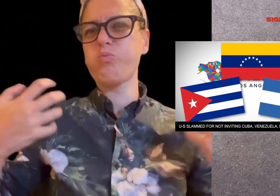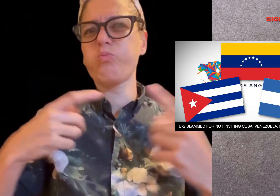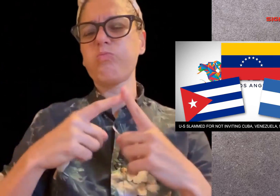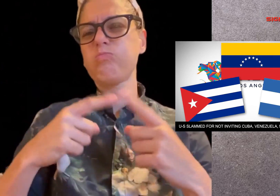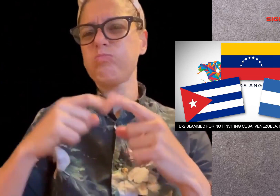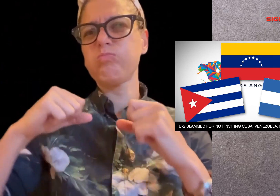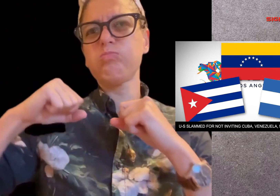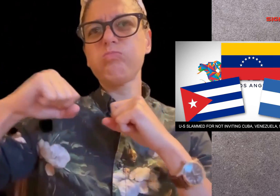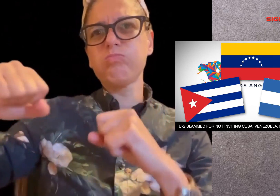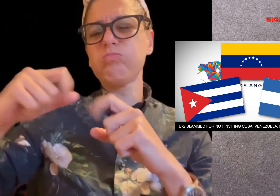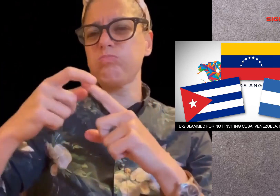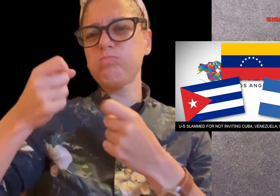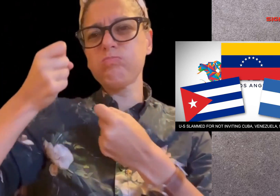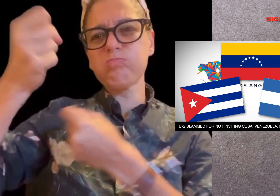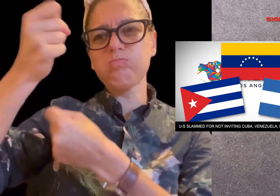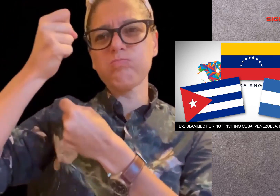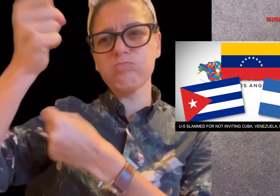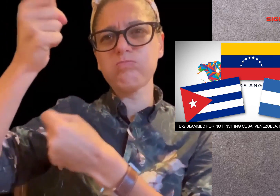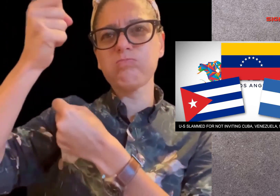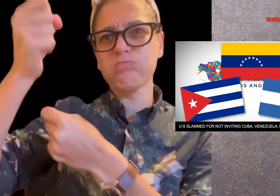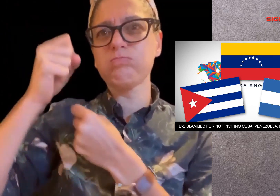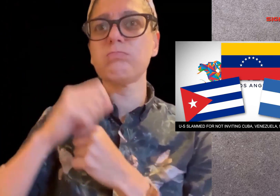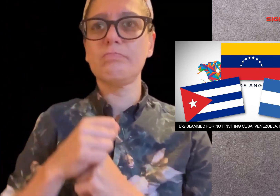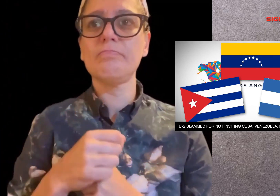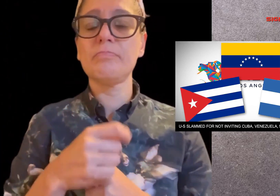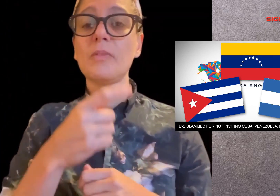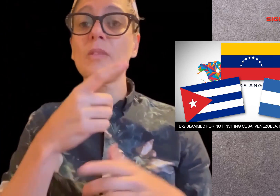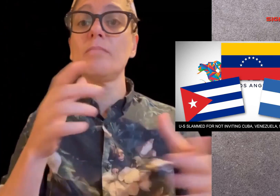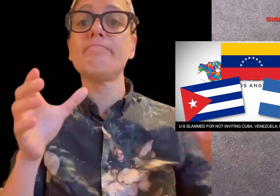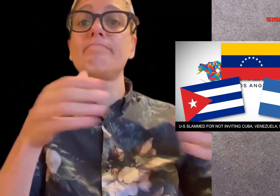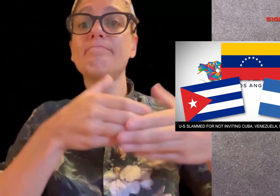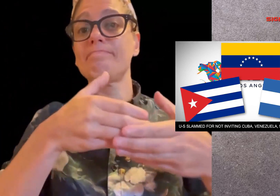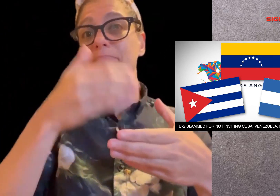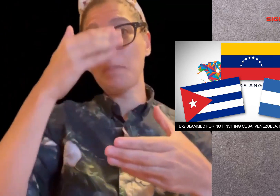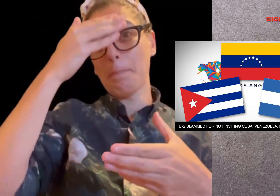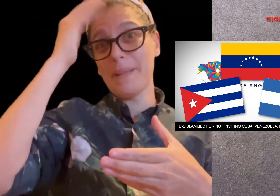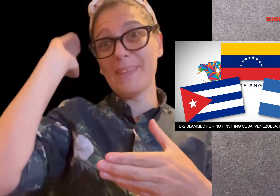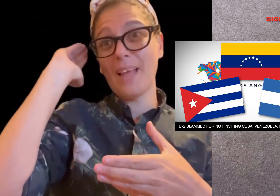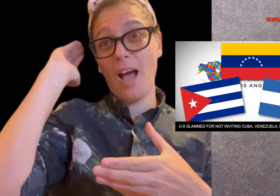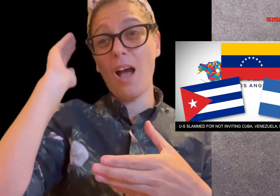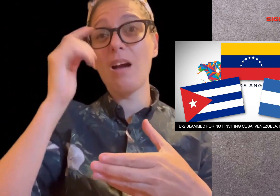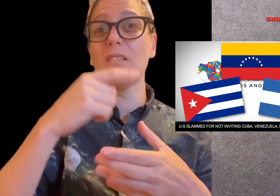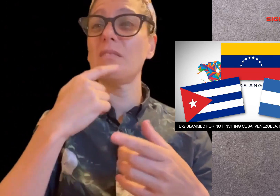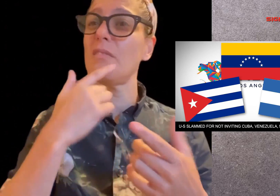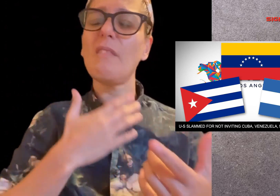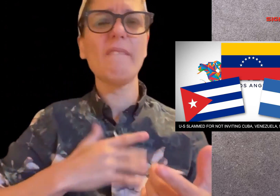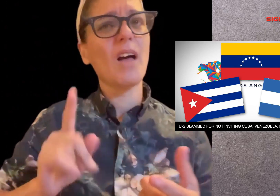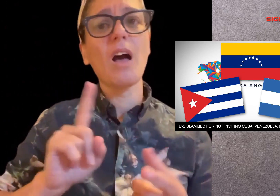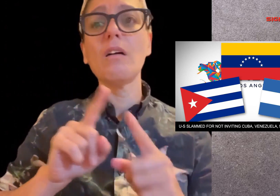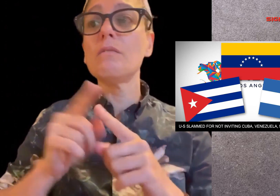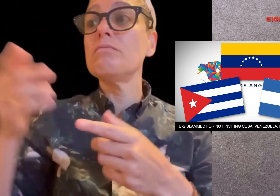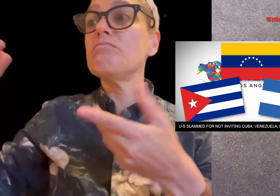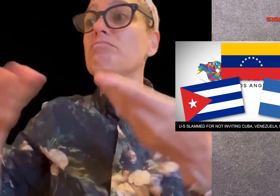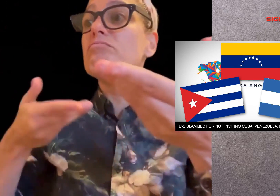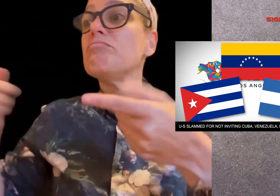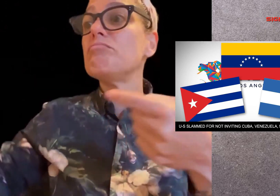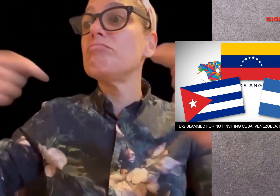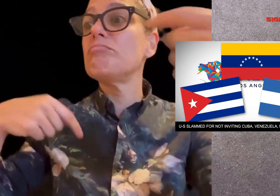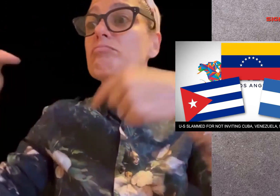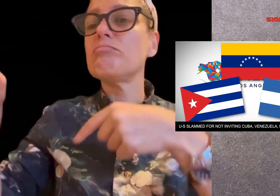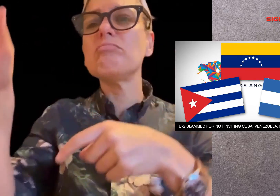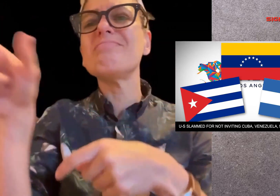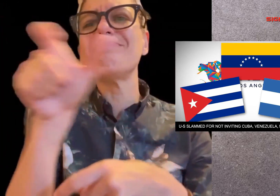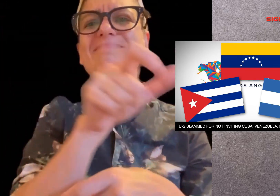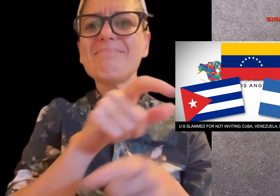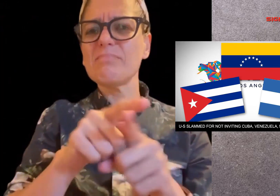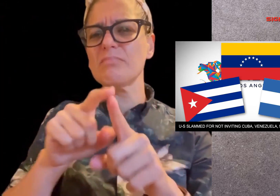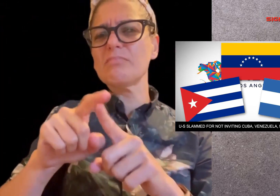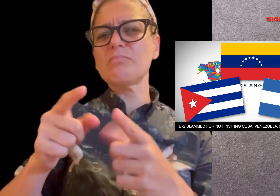the Mexican president boycotted the event in protest the Biden administration says it